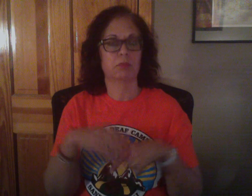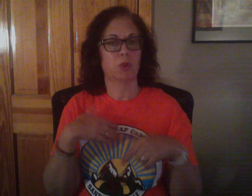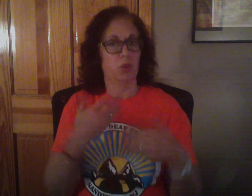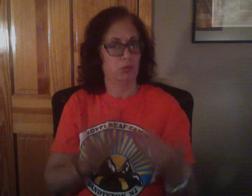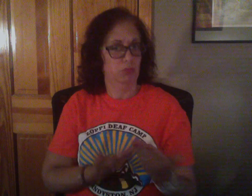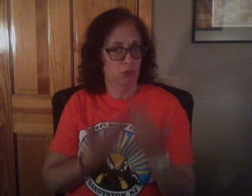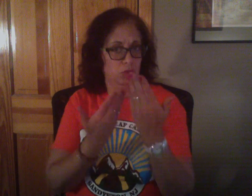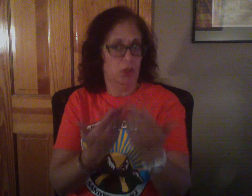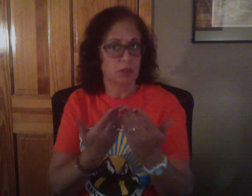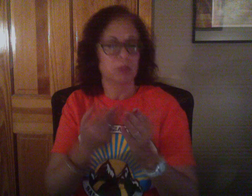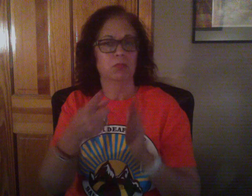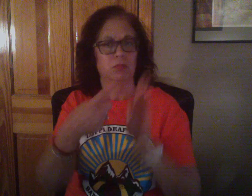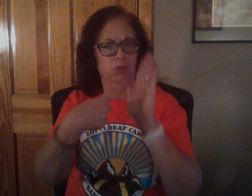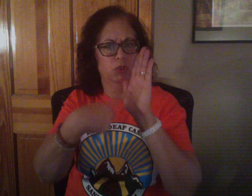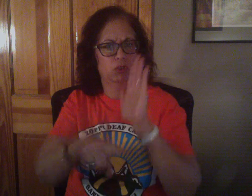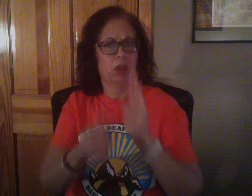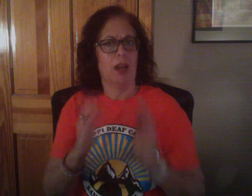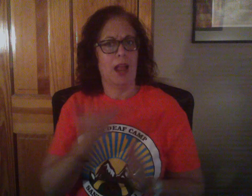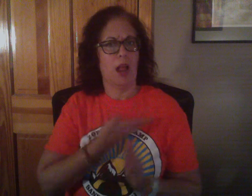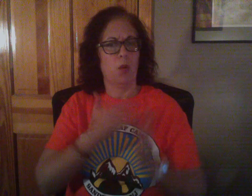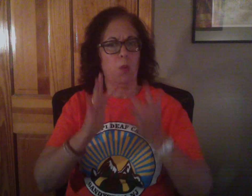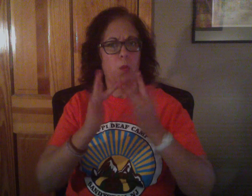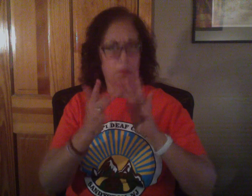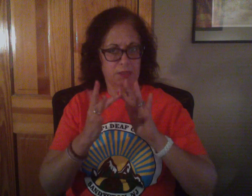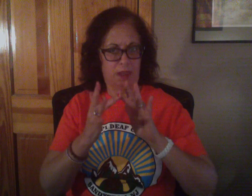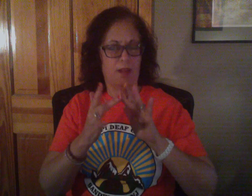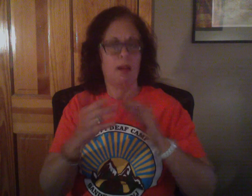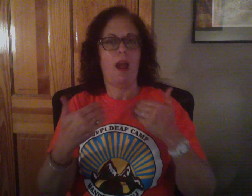We suggest you check out our website, http://www.zoppideafcamp.org/registration--forms.html.